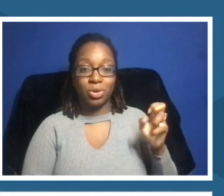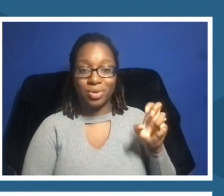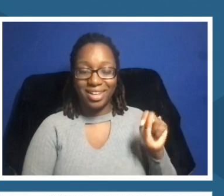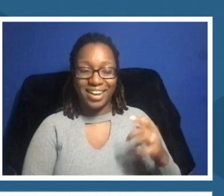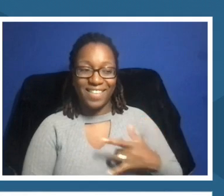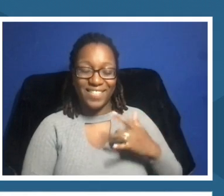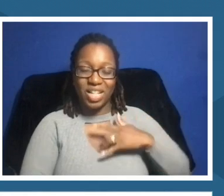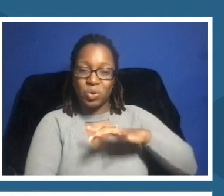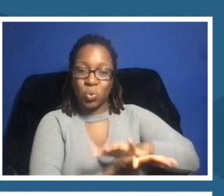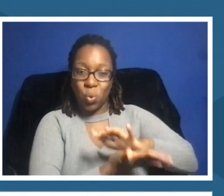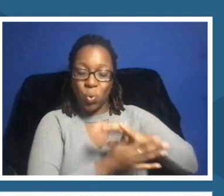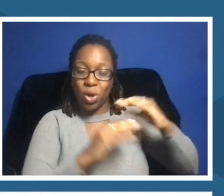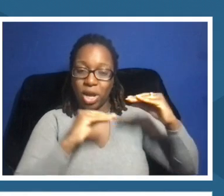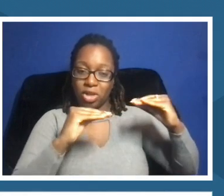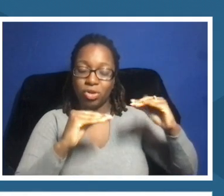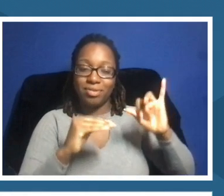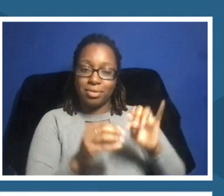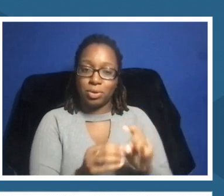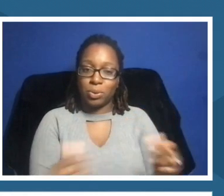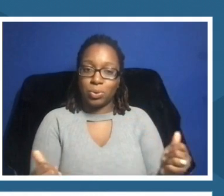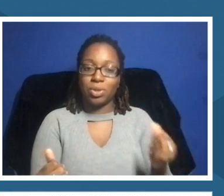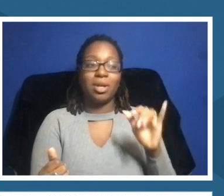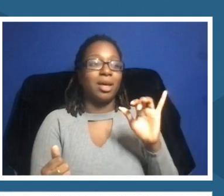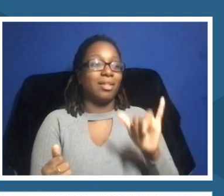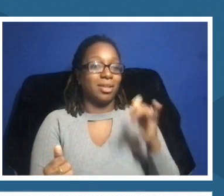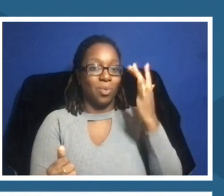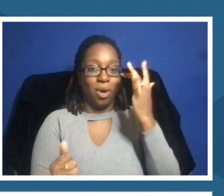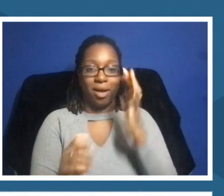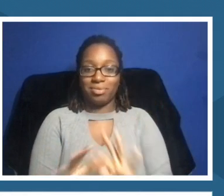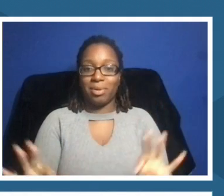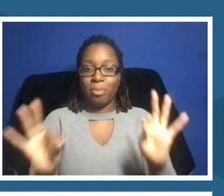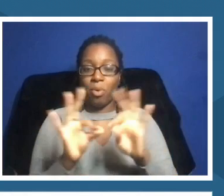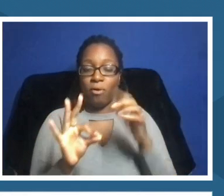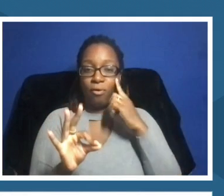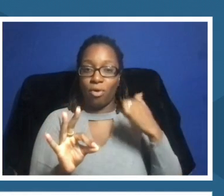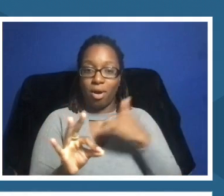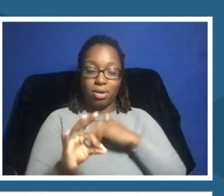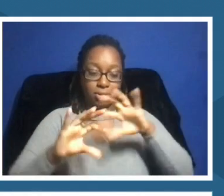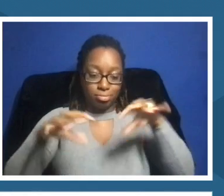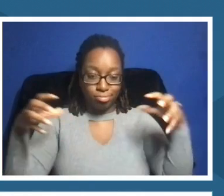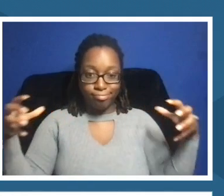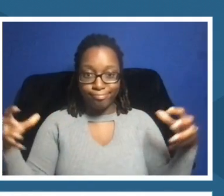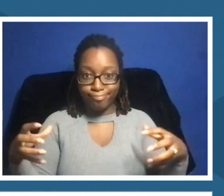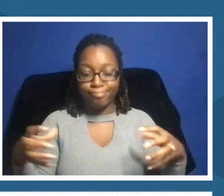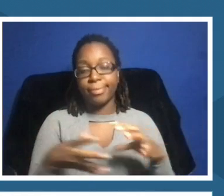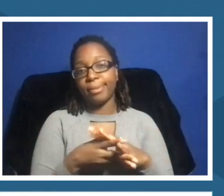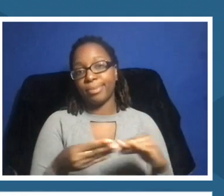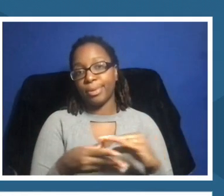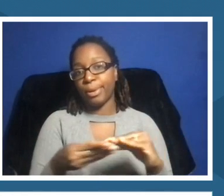was important for us to come together with that aim to tell stories and histories that we didn't learn in school